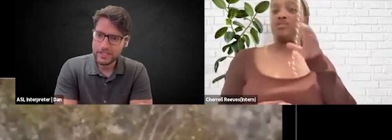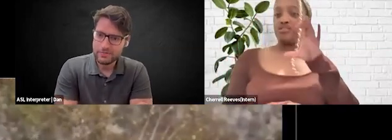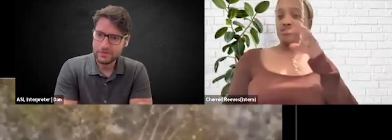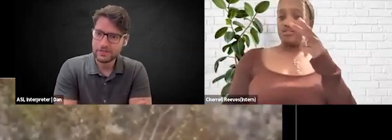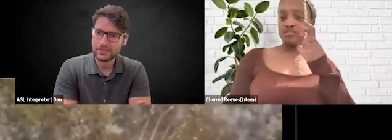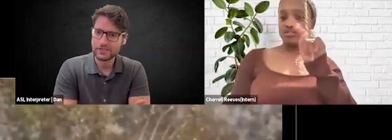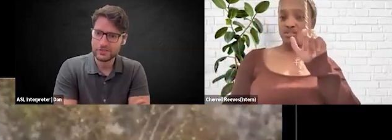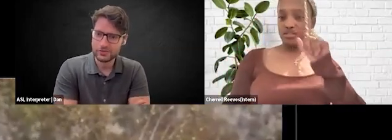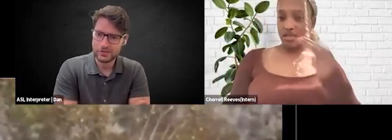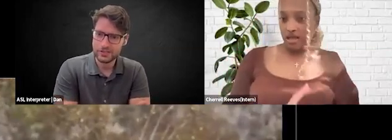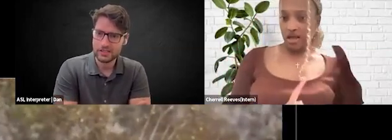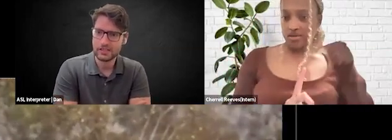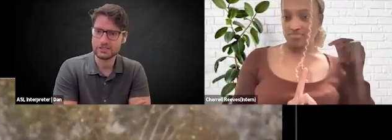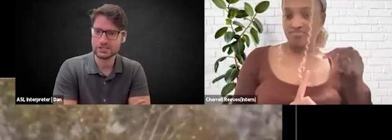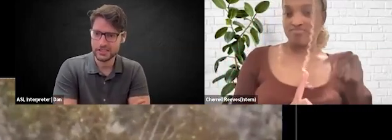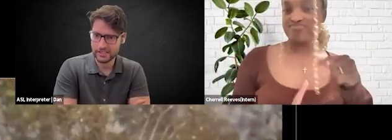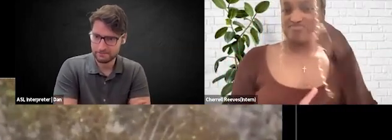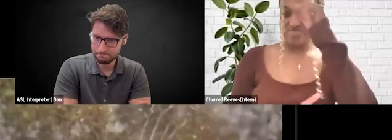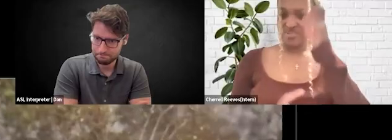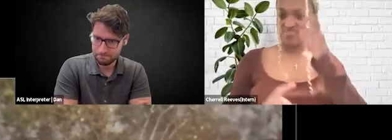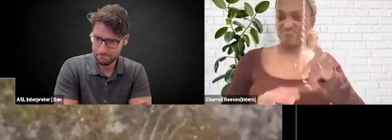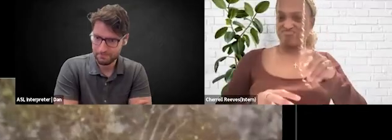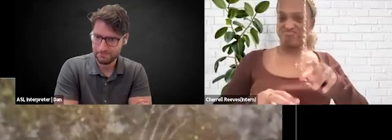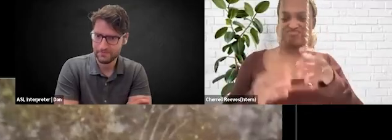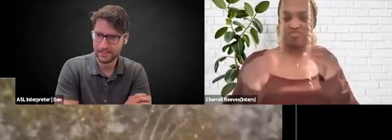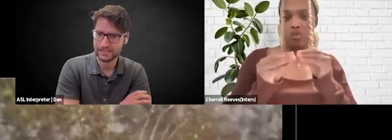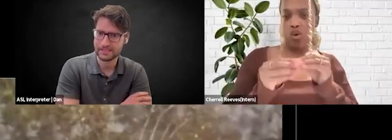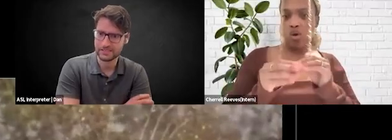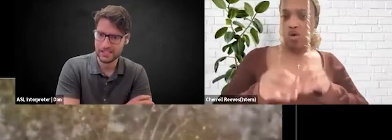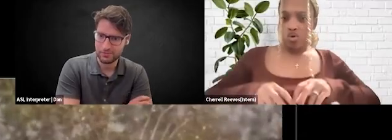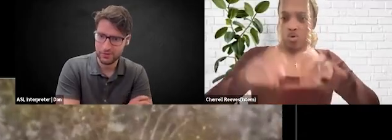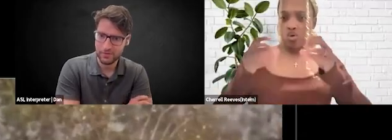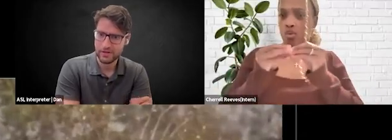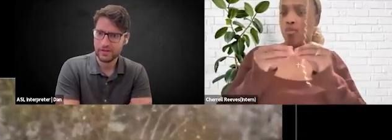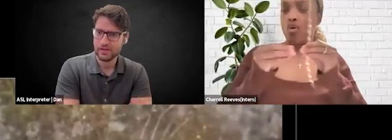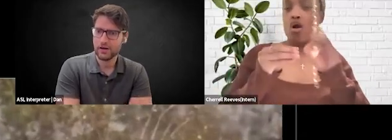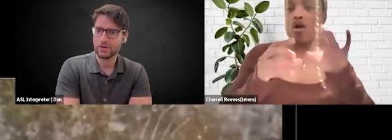So we typically use a cheetah as an example.